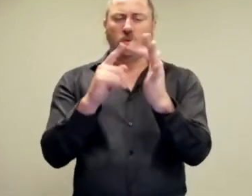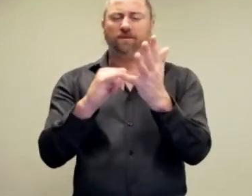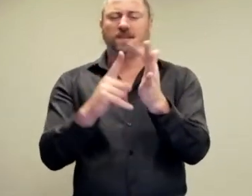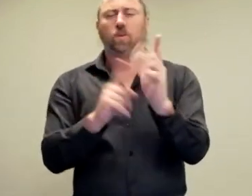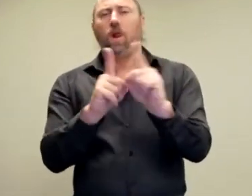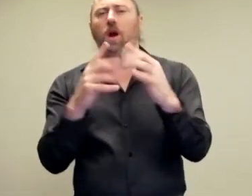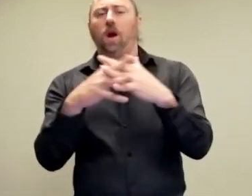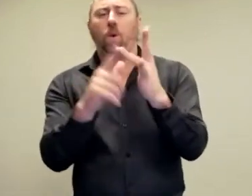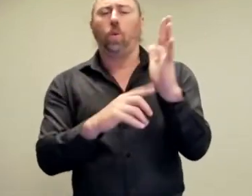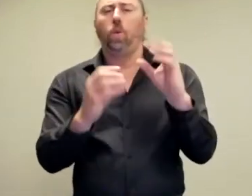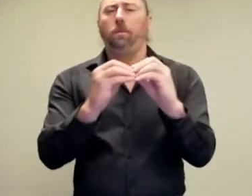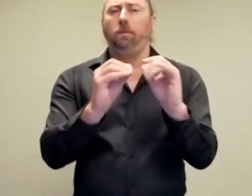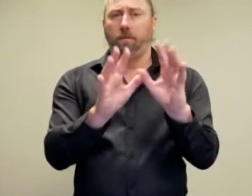while their whole forms are reminiscent of